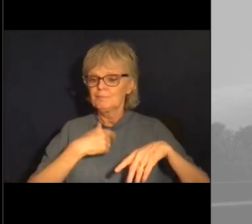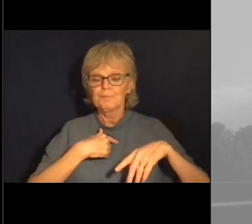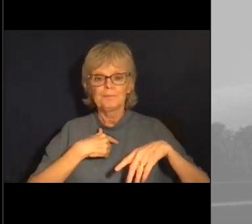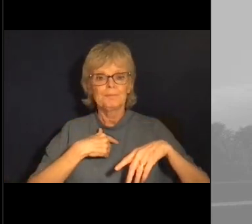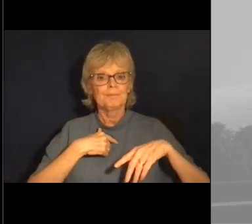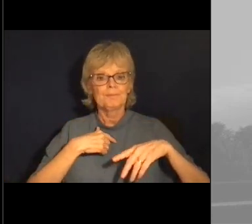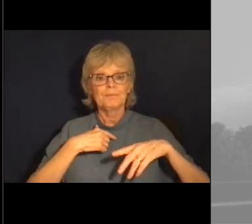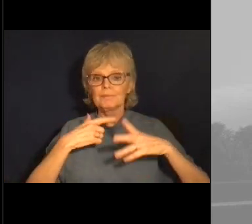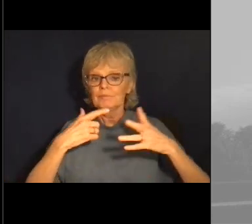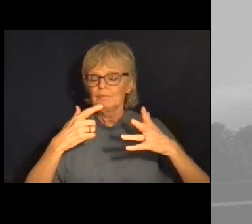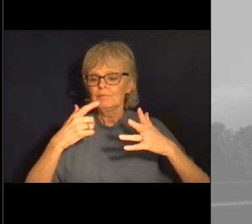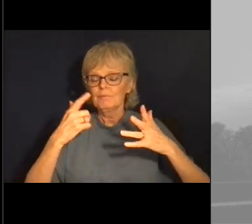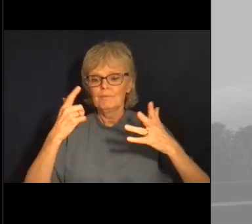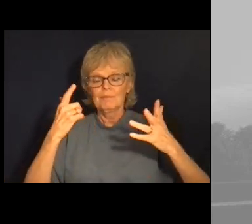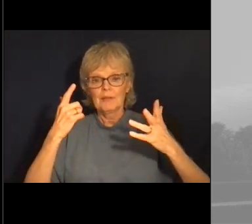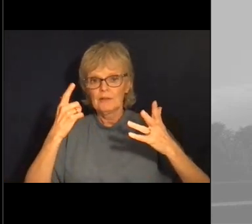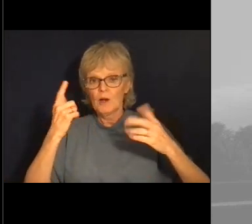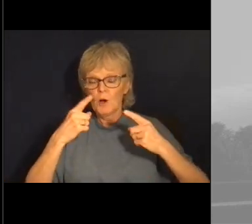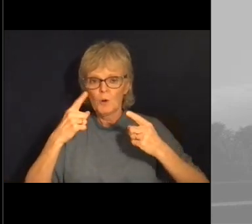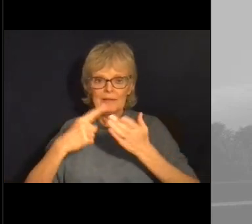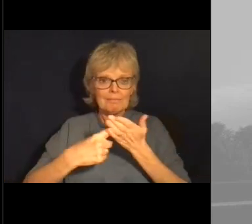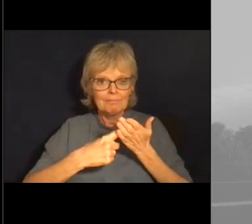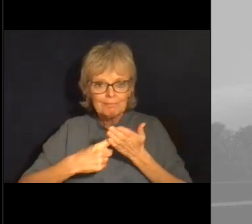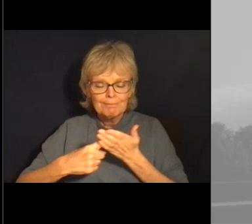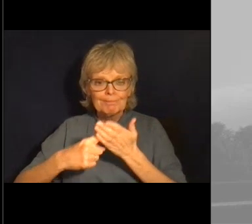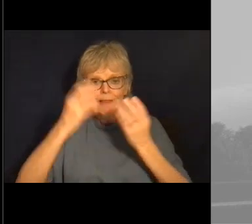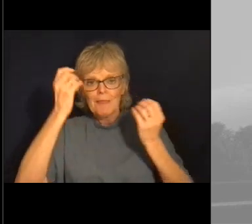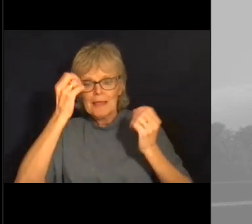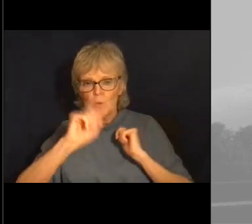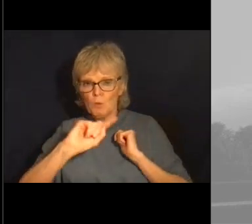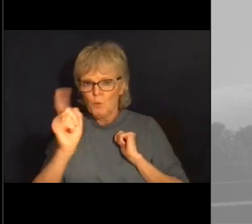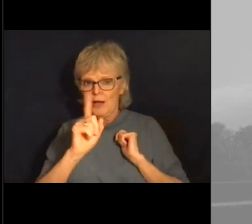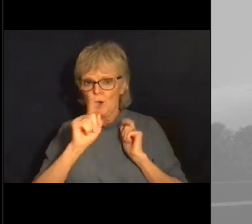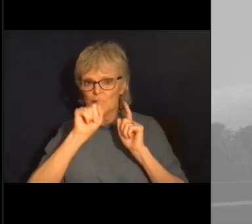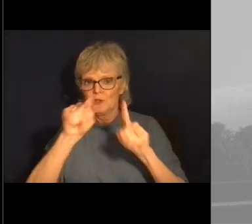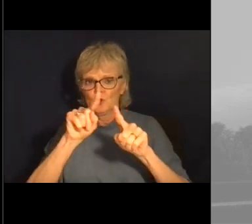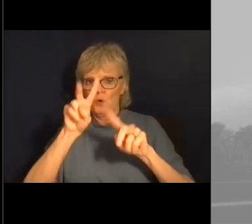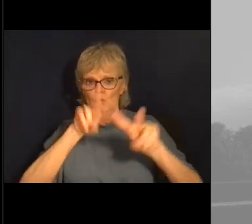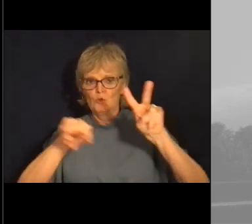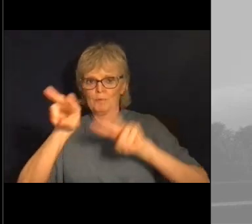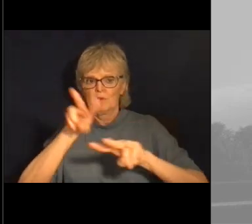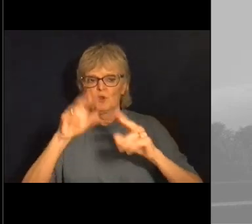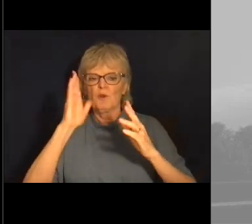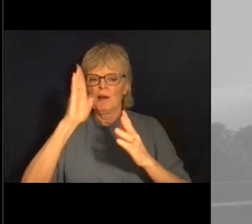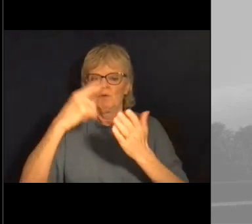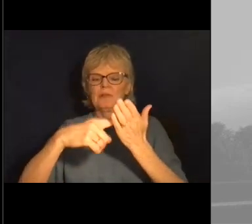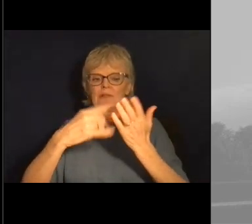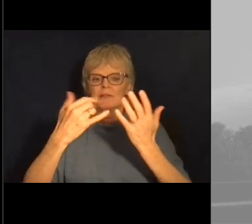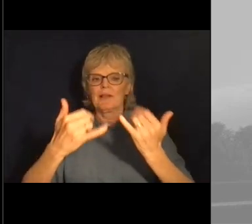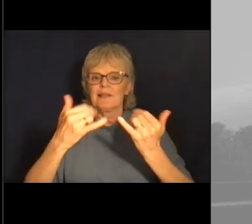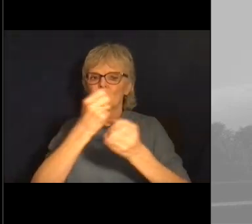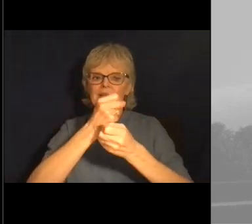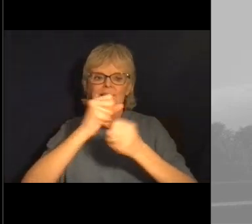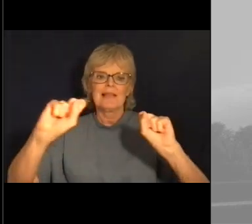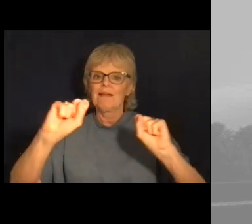like long considerations about where we're actually observing these. And that's what I'm going to talk about right now. Safety is our top priority.